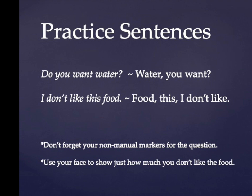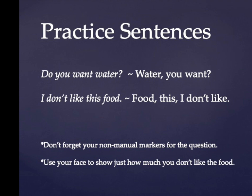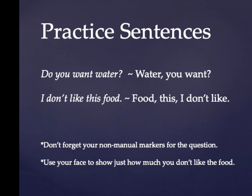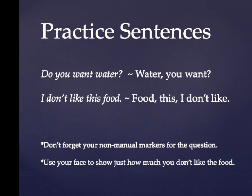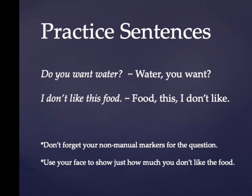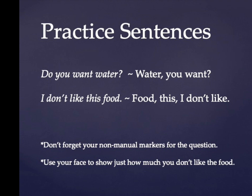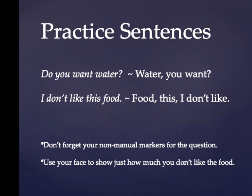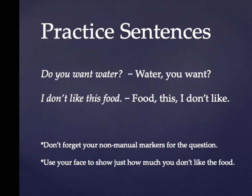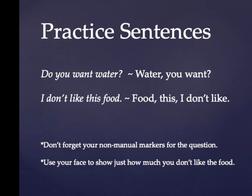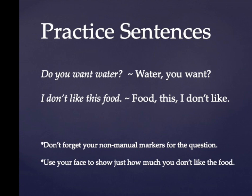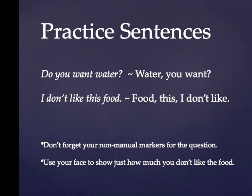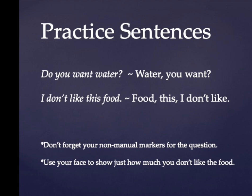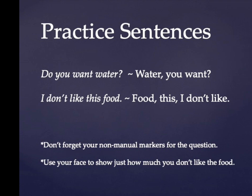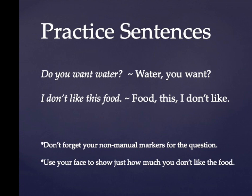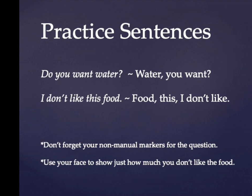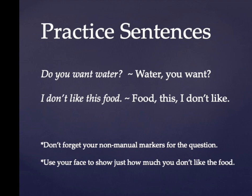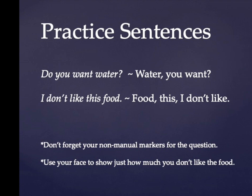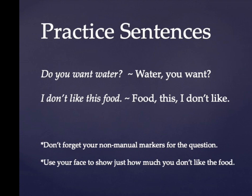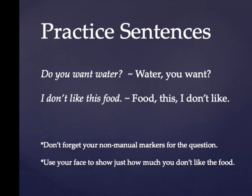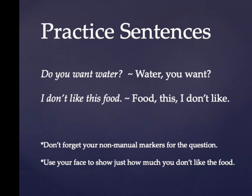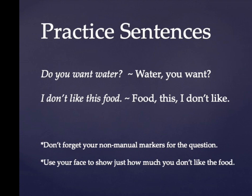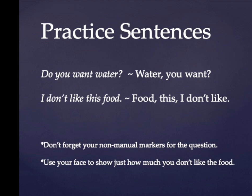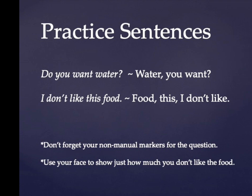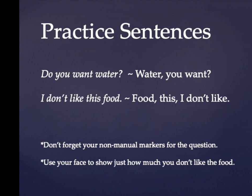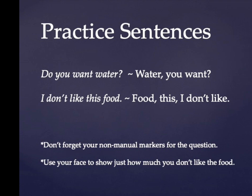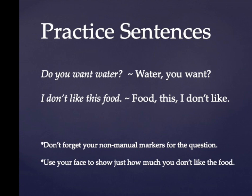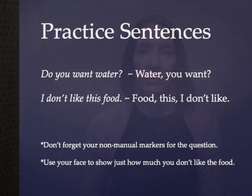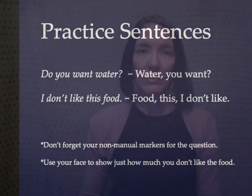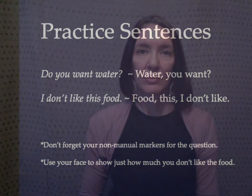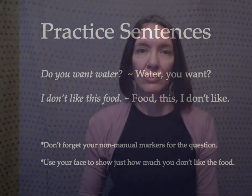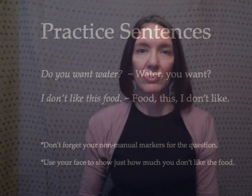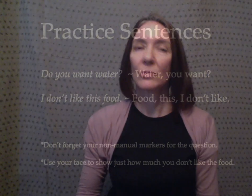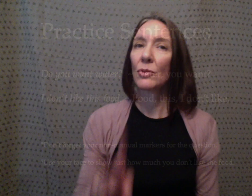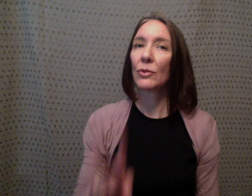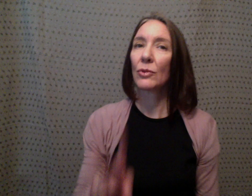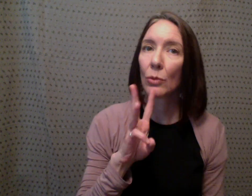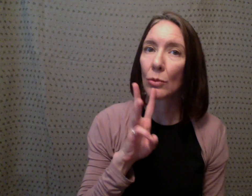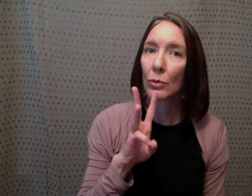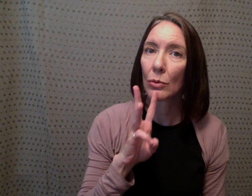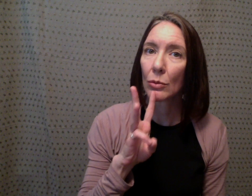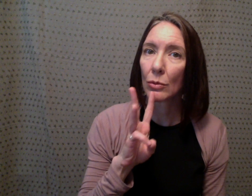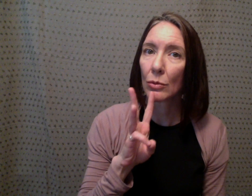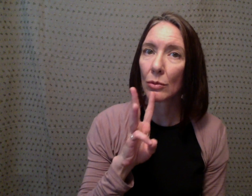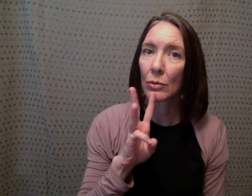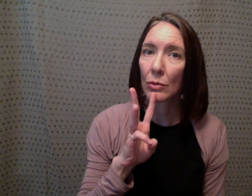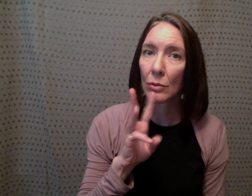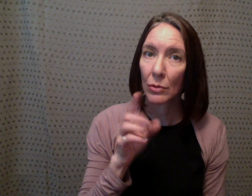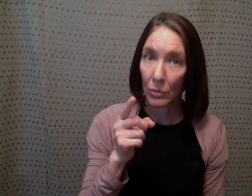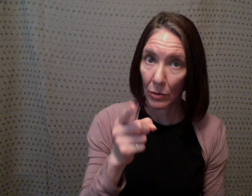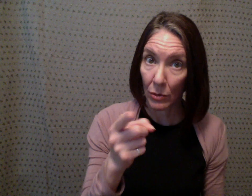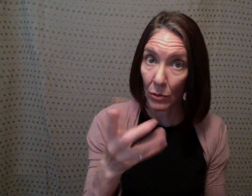like or don't like something, as in the following examples. Water,